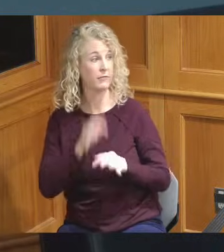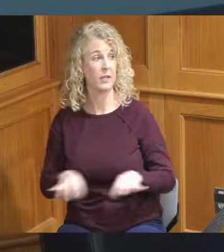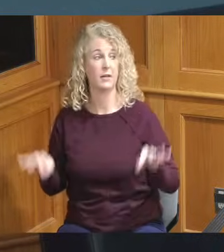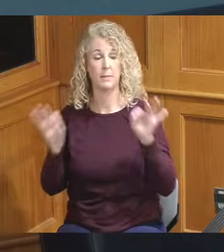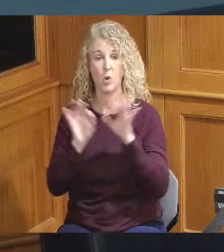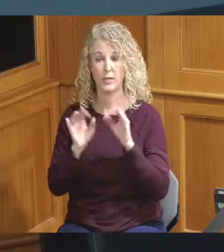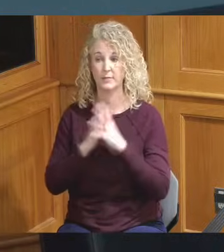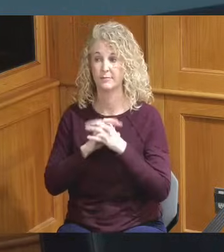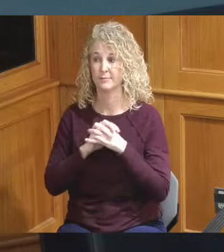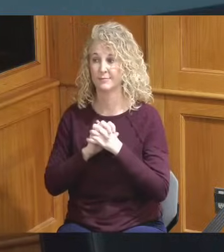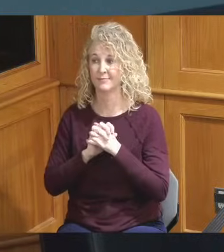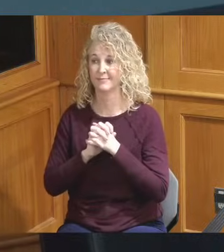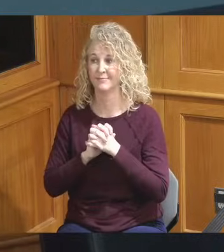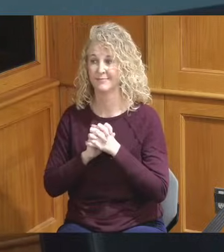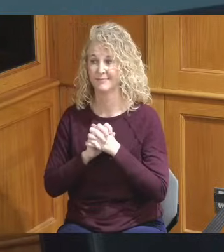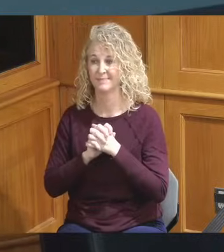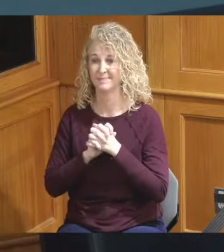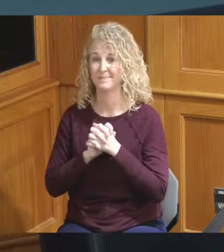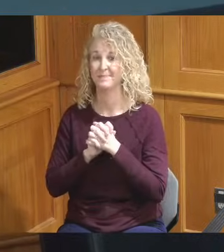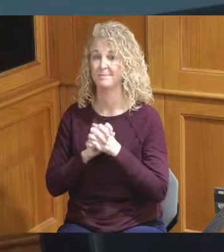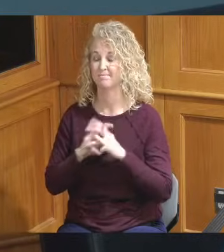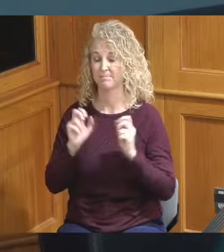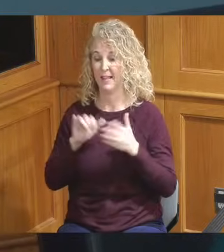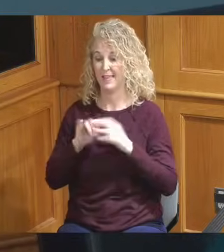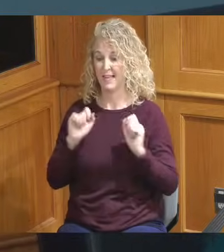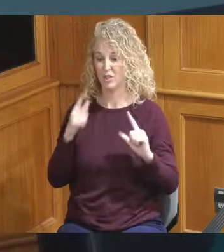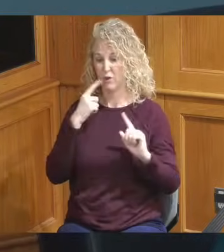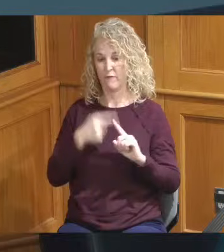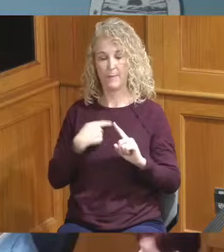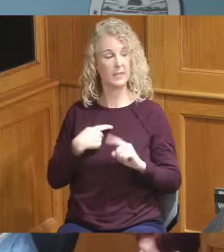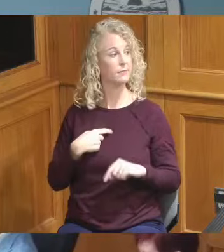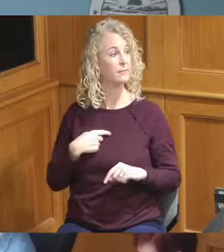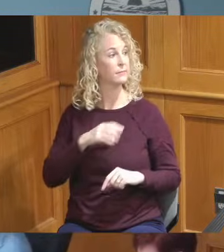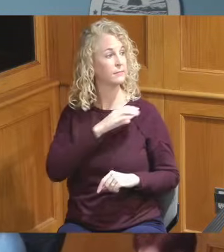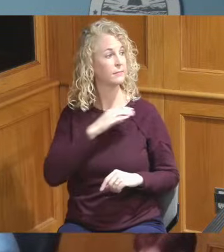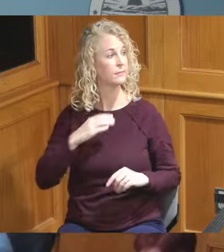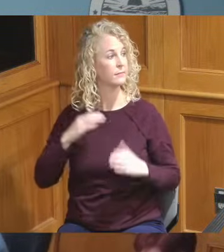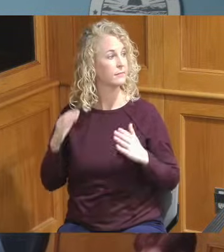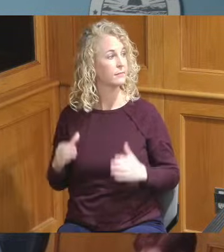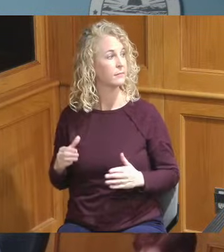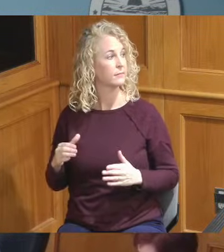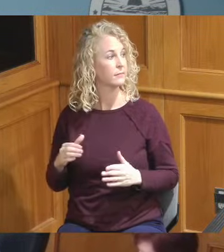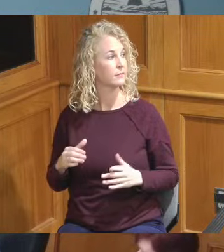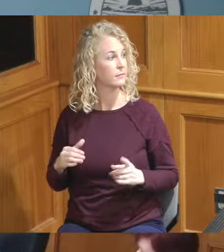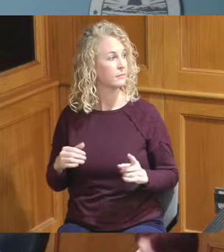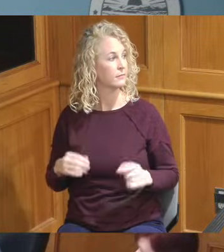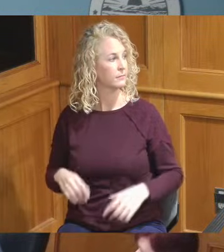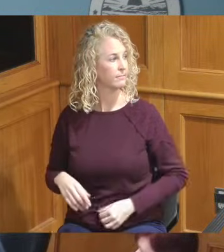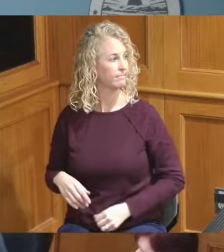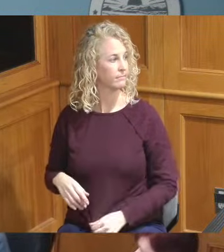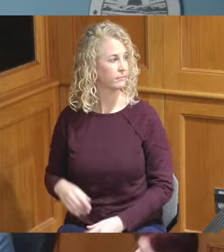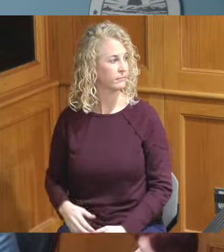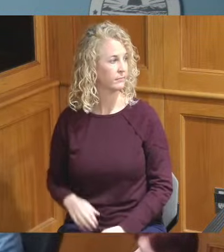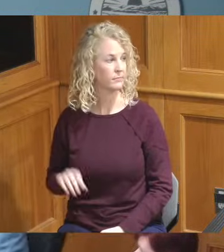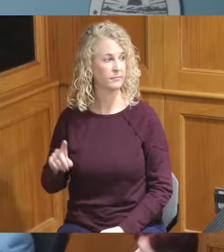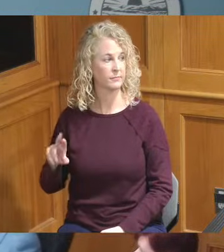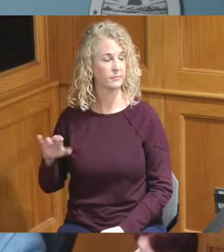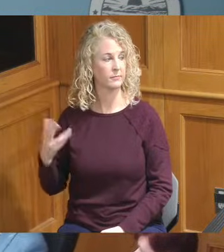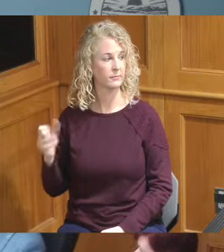Very important. Okay, that's all I had. Thank you. Thank you, Commissioner Driehaus. Yeah,